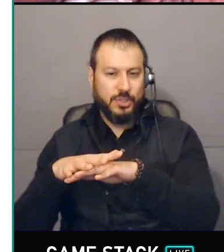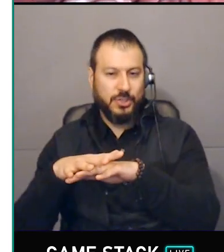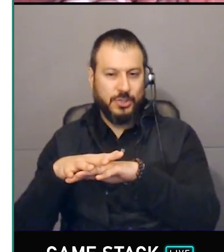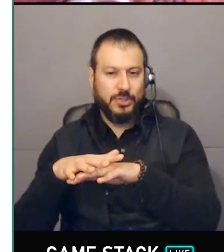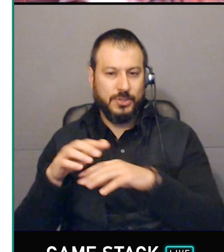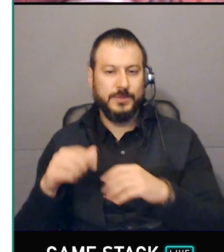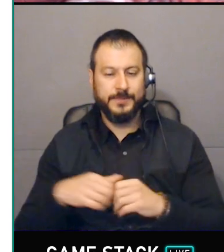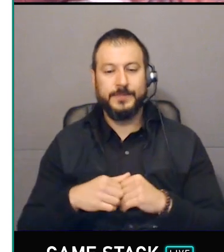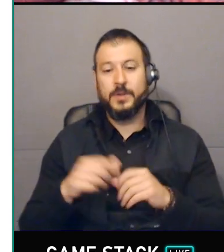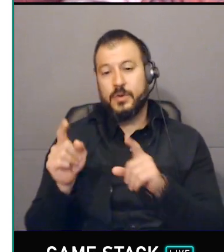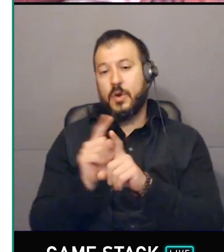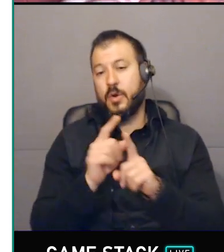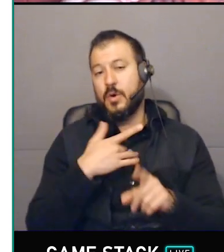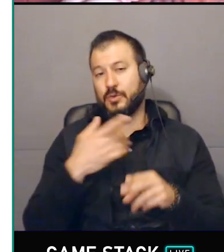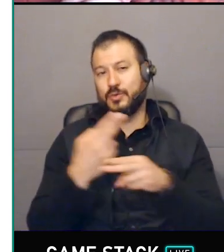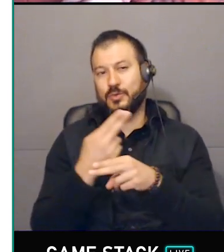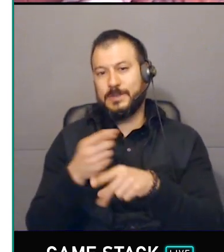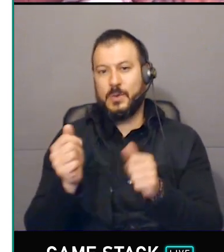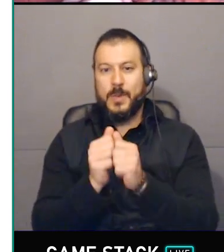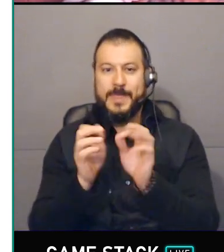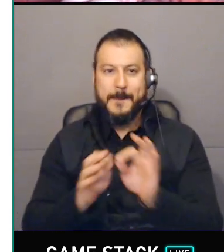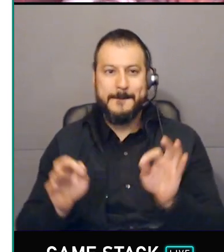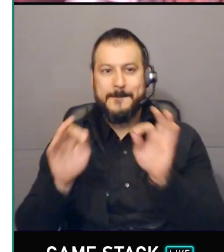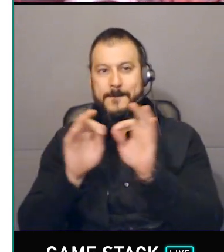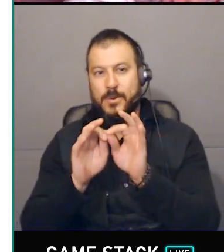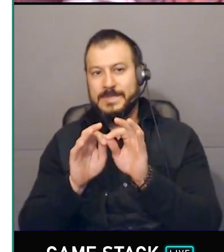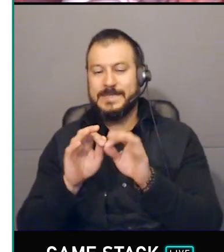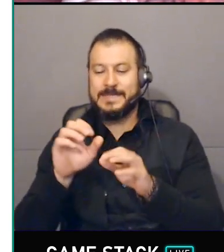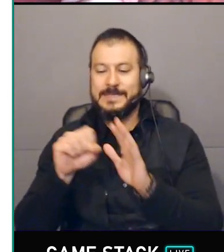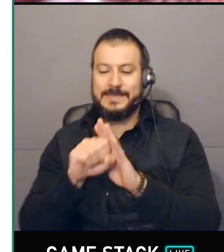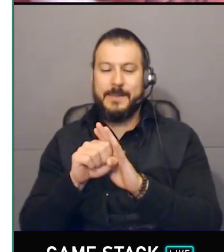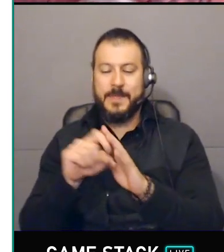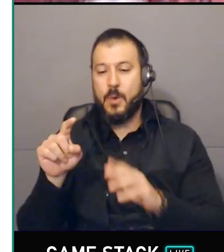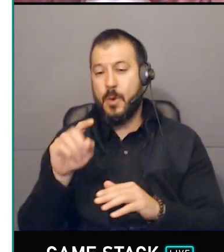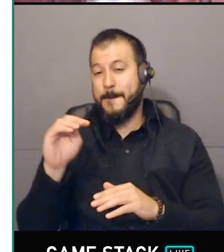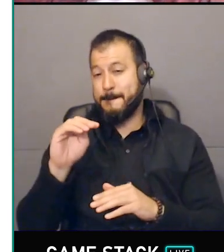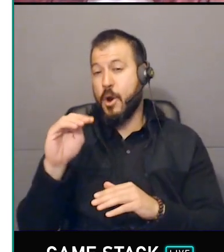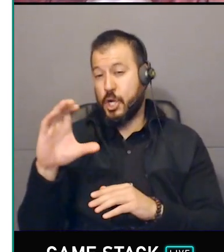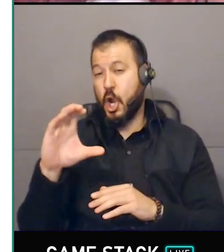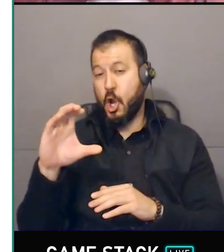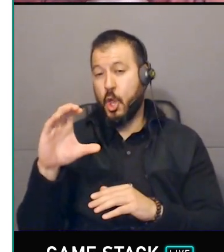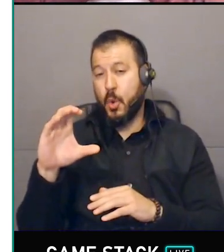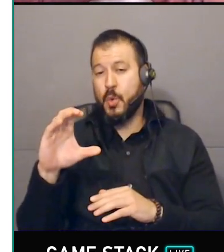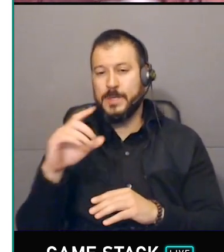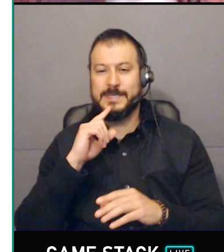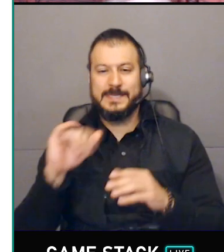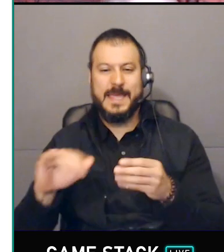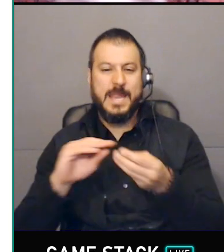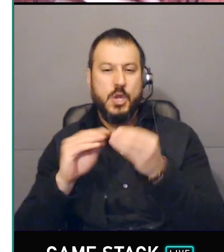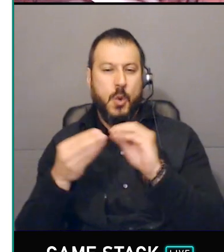And of course you often use this with importance sampling where Monte Carlo is the numerical sampling of the integral,